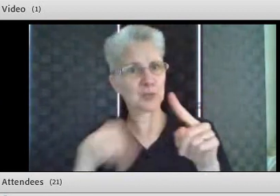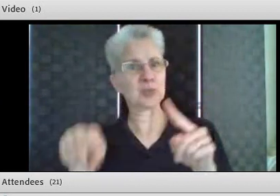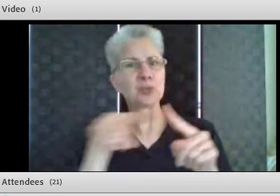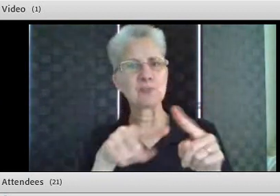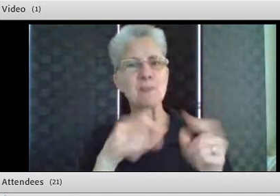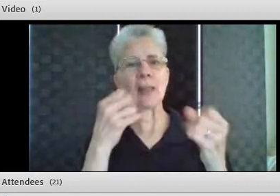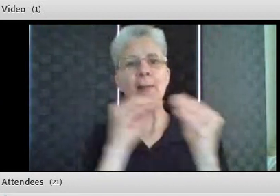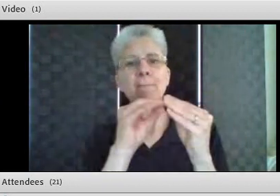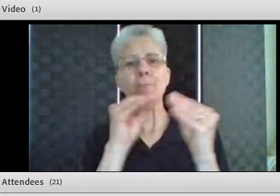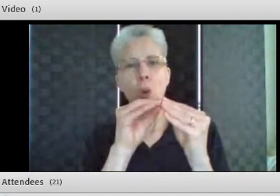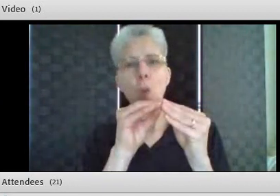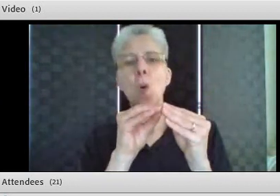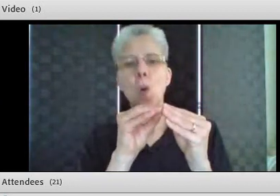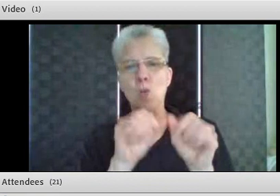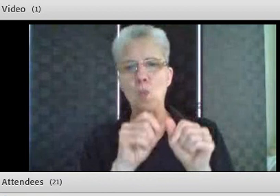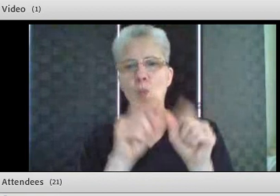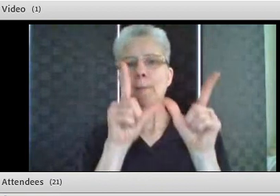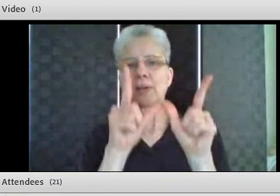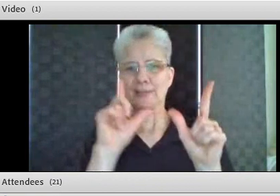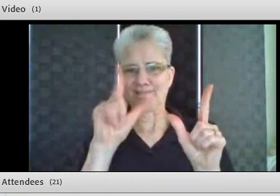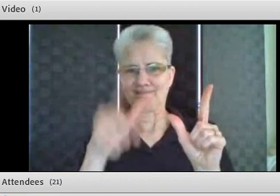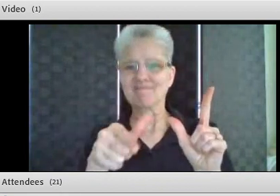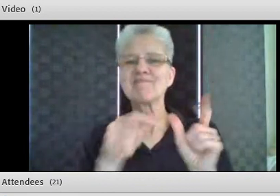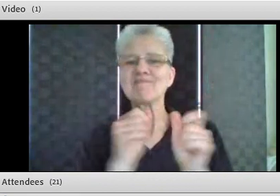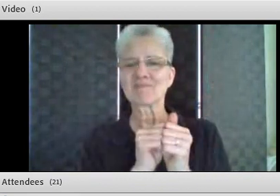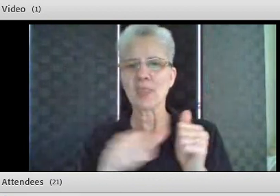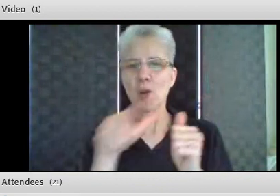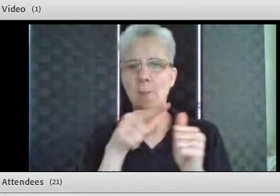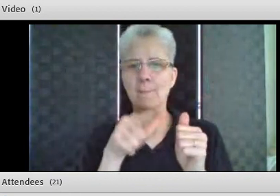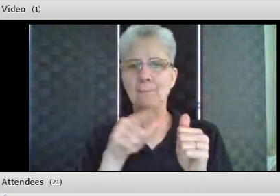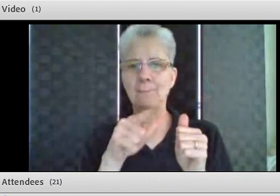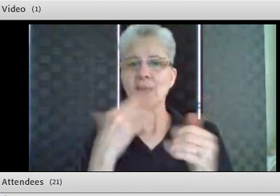and thanks to our sign-language extraordinary,